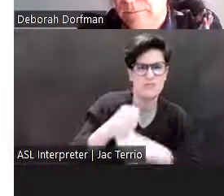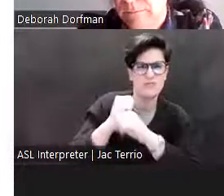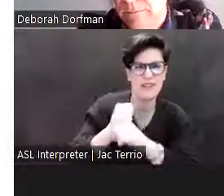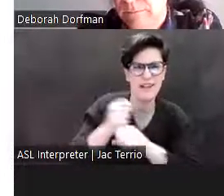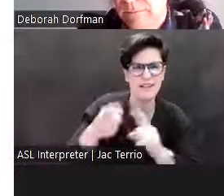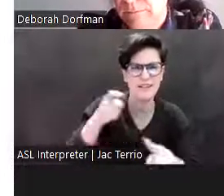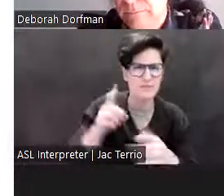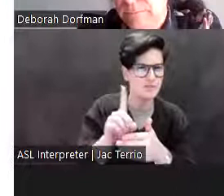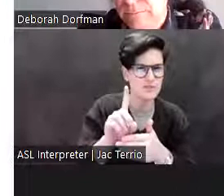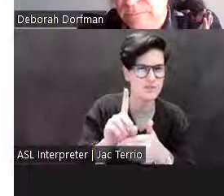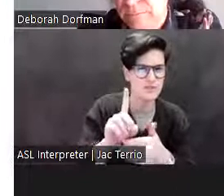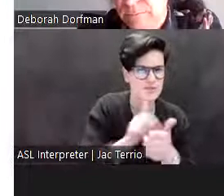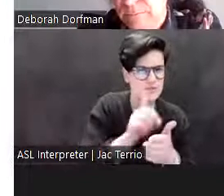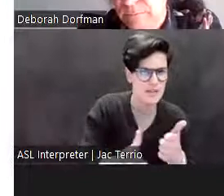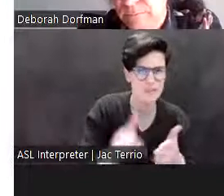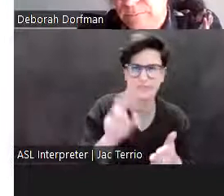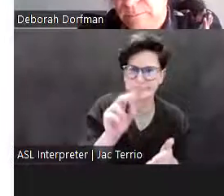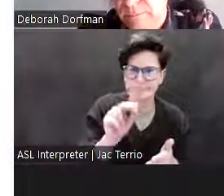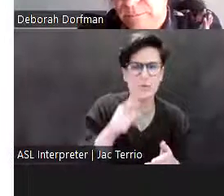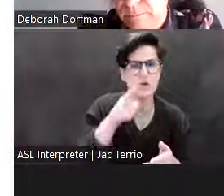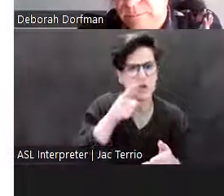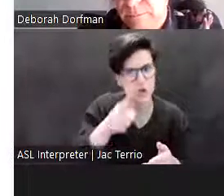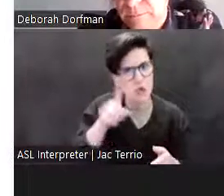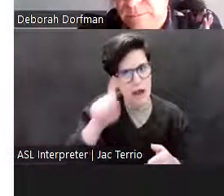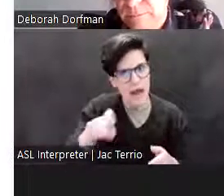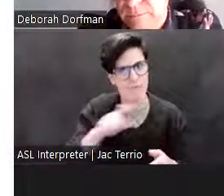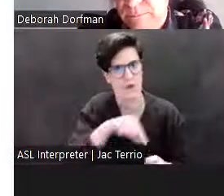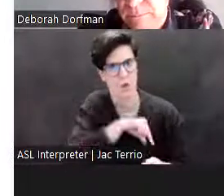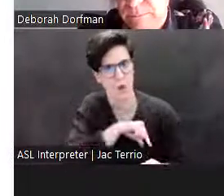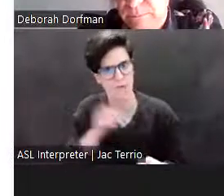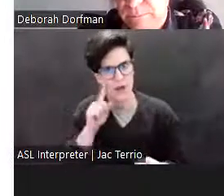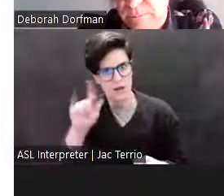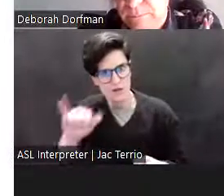for the job, or that you can't perform the job job duties, even if you're given reasonable